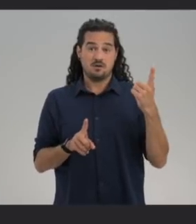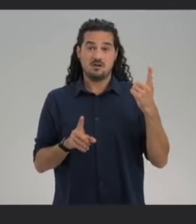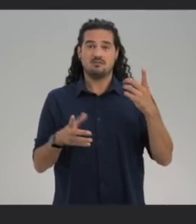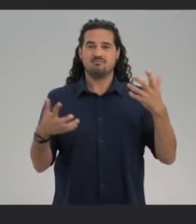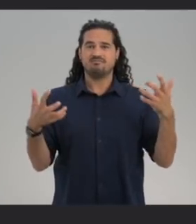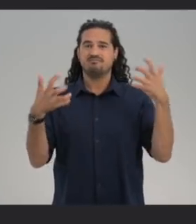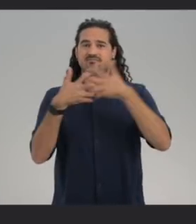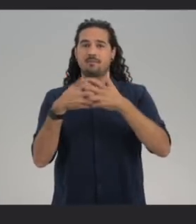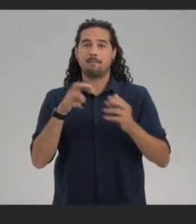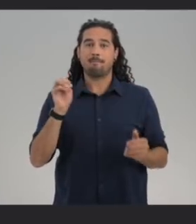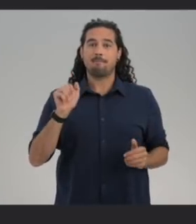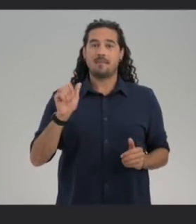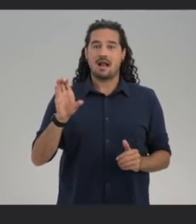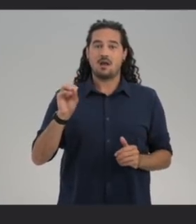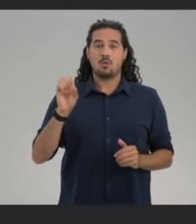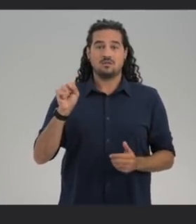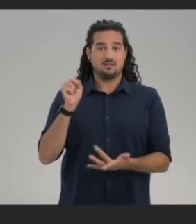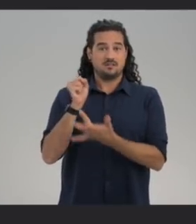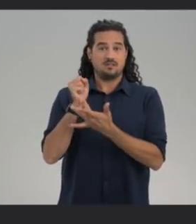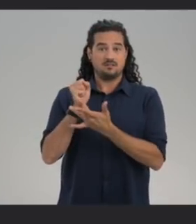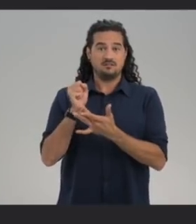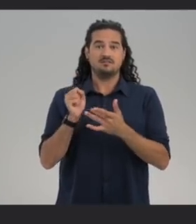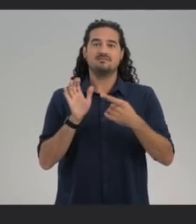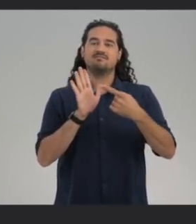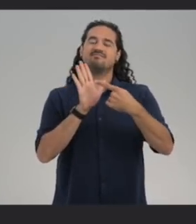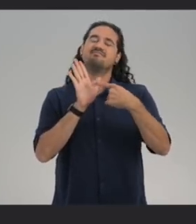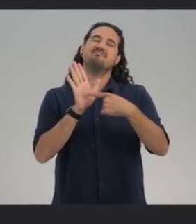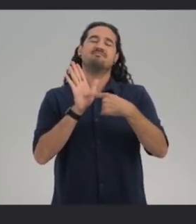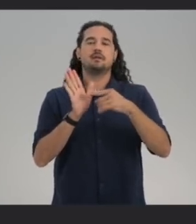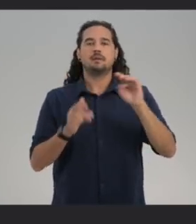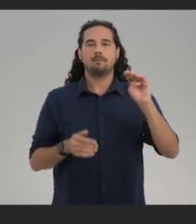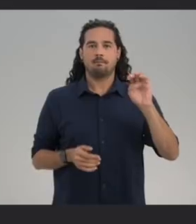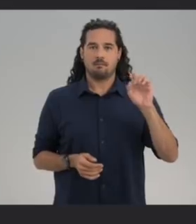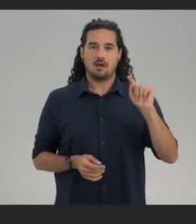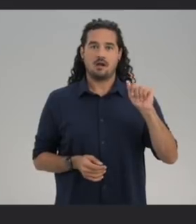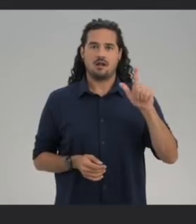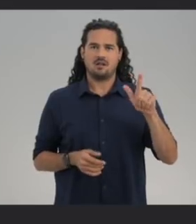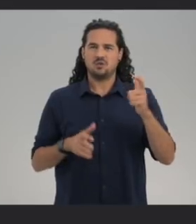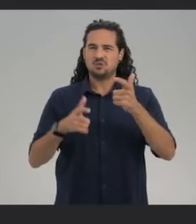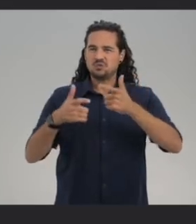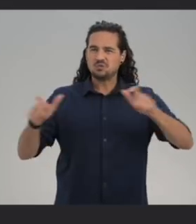together with macOS technologies like Metal, deliver a huge boost to the most demanding apps.